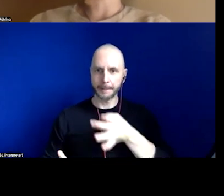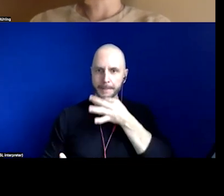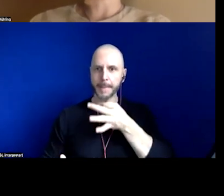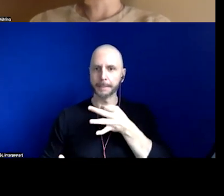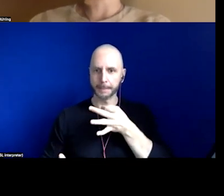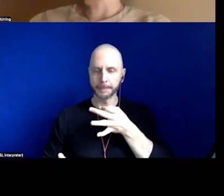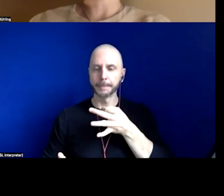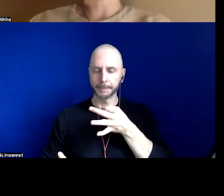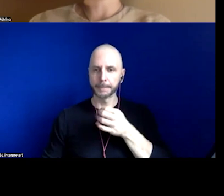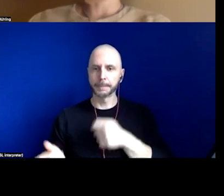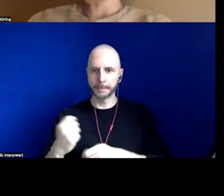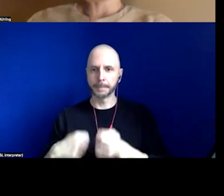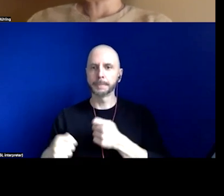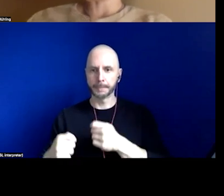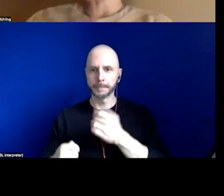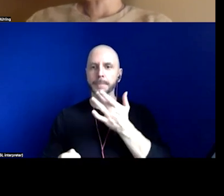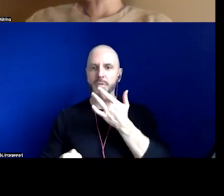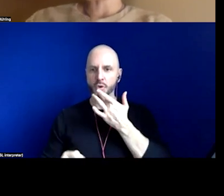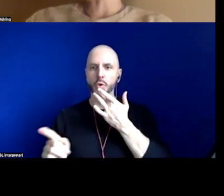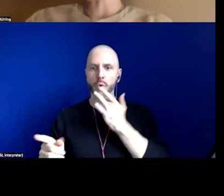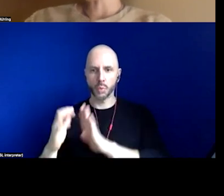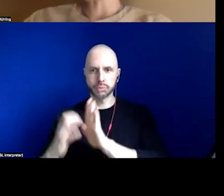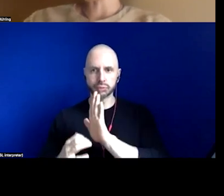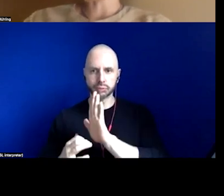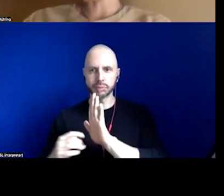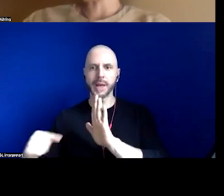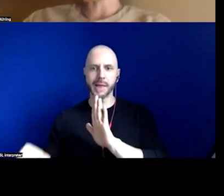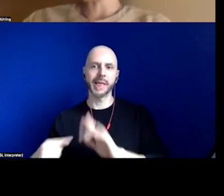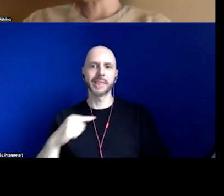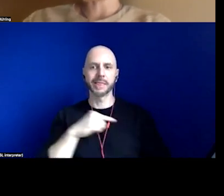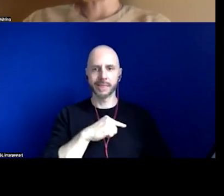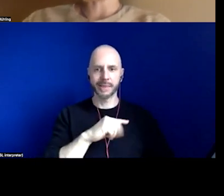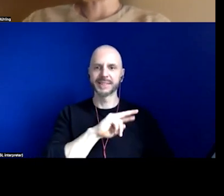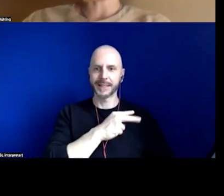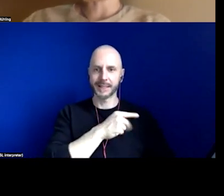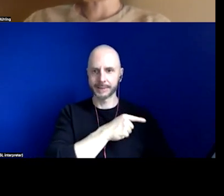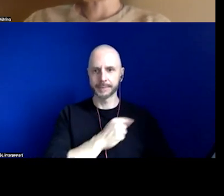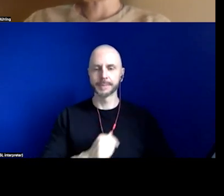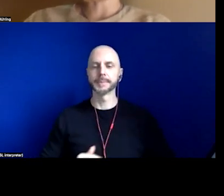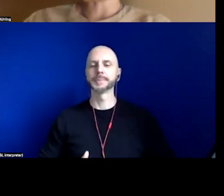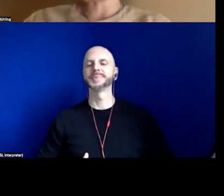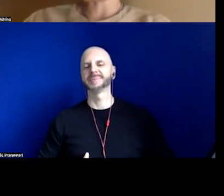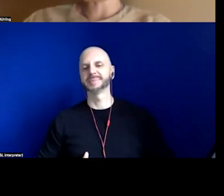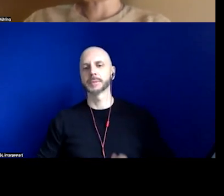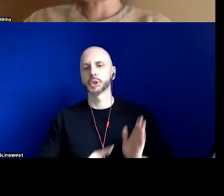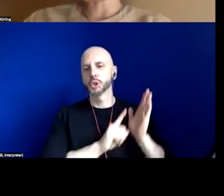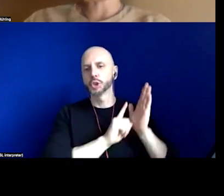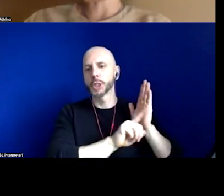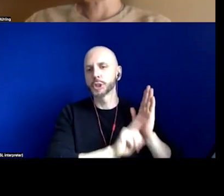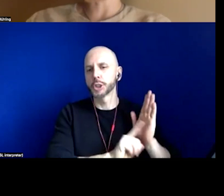was AI-generated. We also tested out a lot of AI detectors that are out there that universities